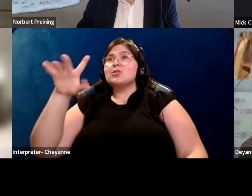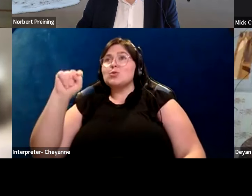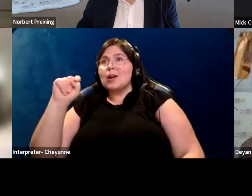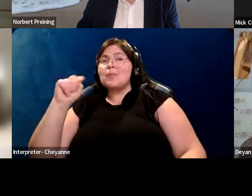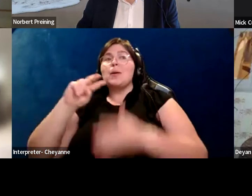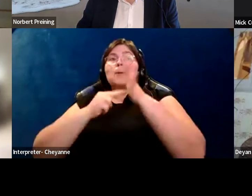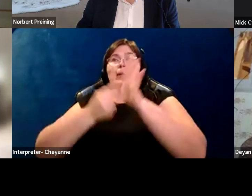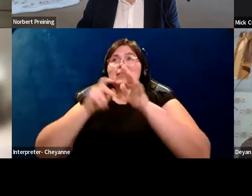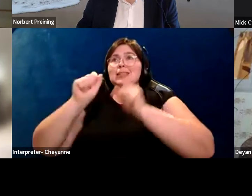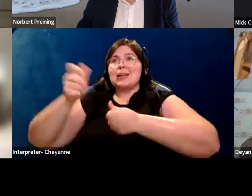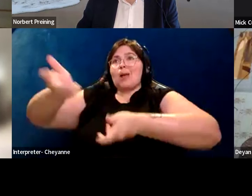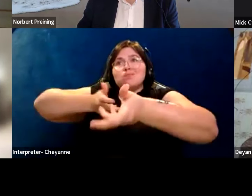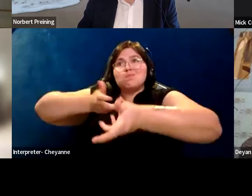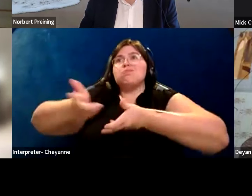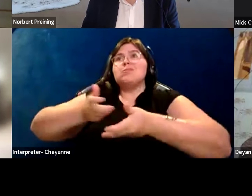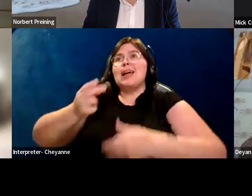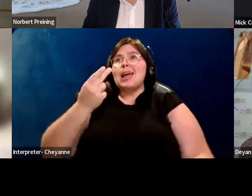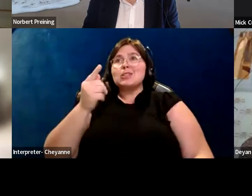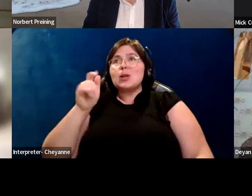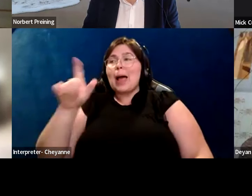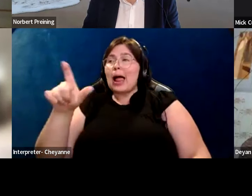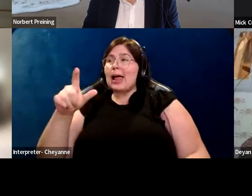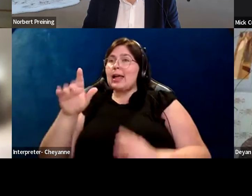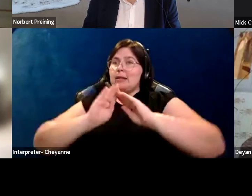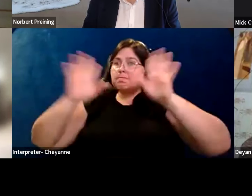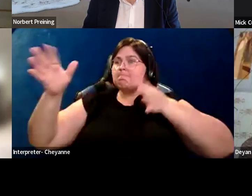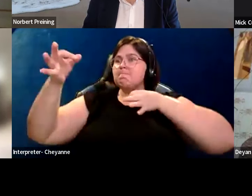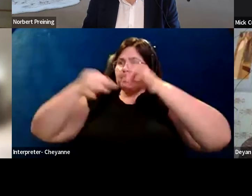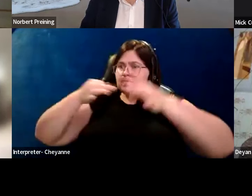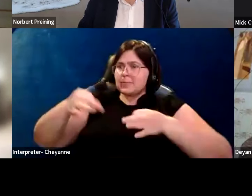It provides clear guidance on how HTML should be visualized